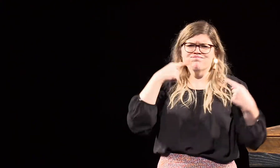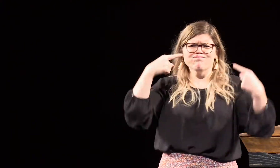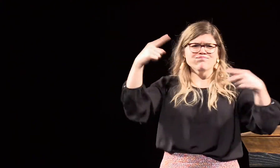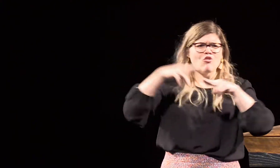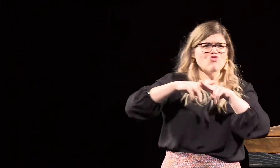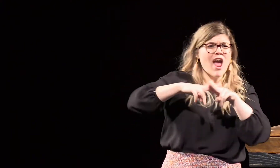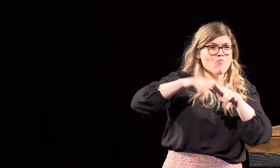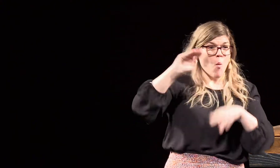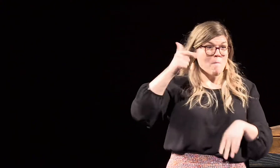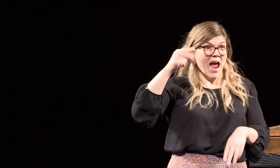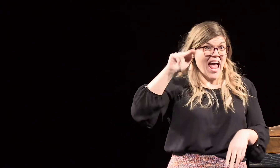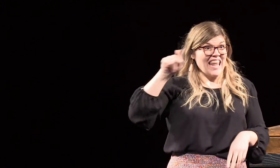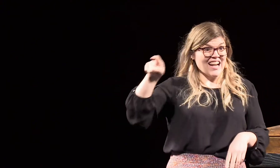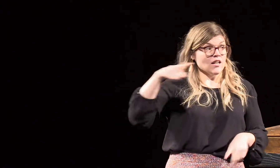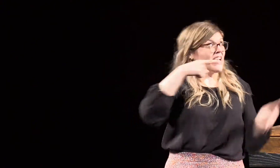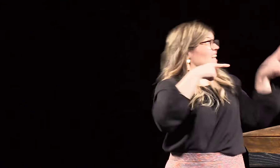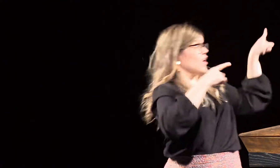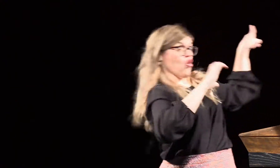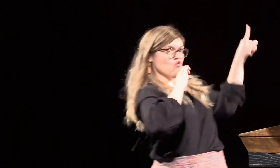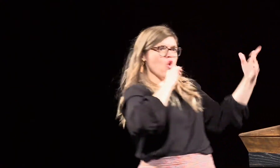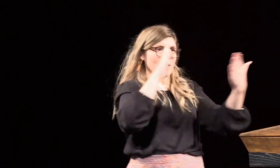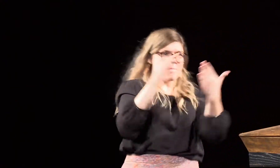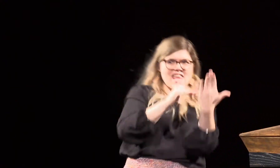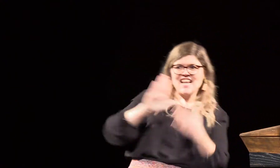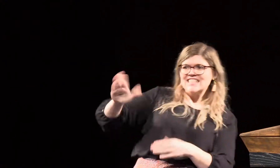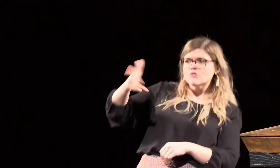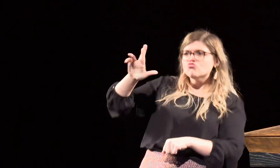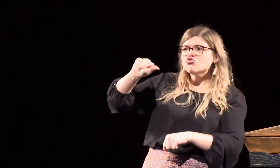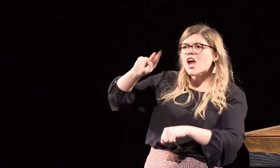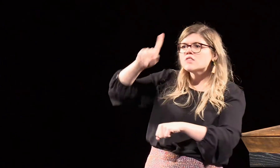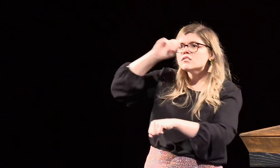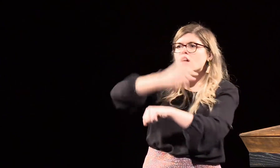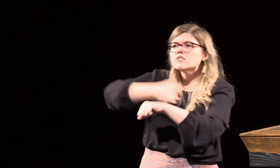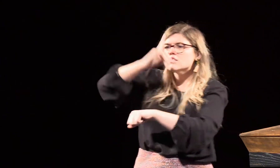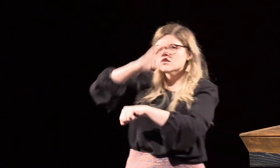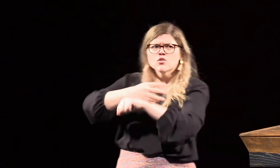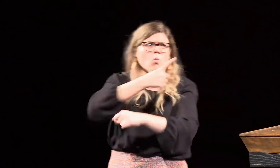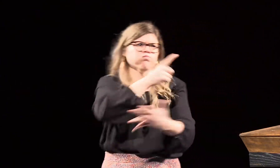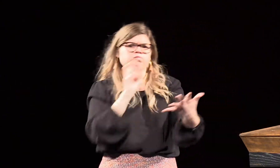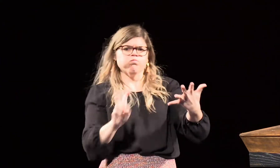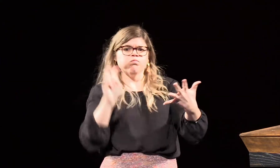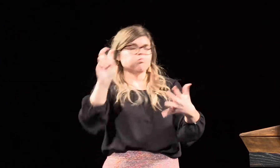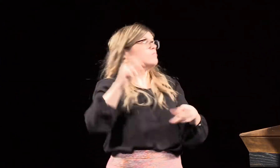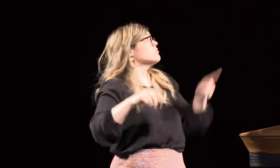named Cornelius Vanderbilt, a famous train magnate.